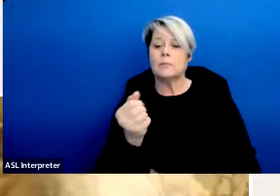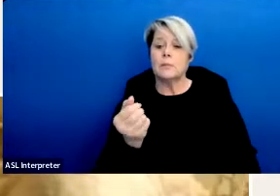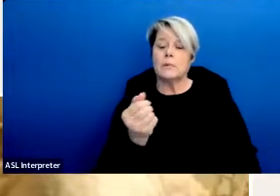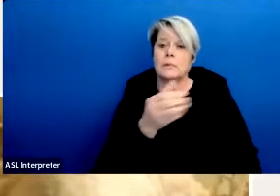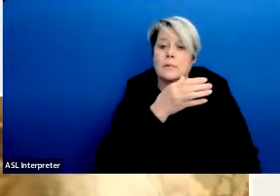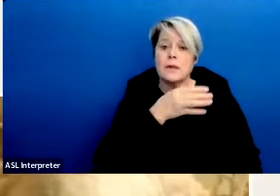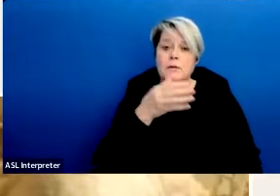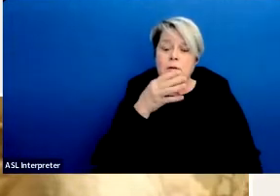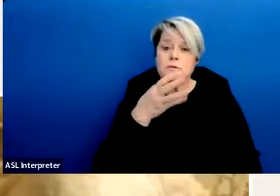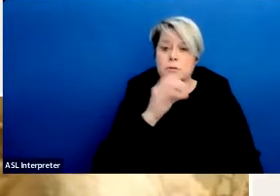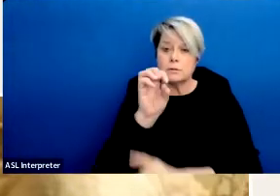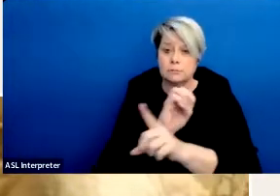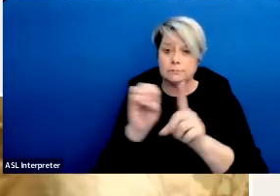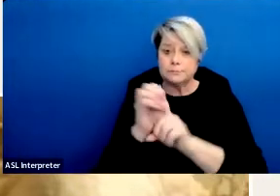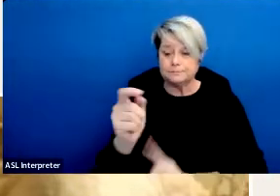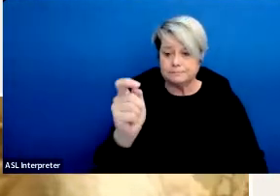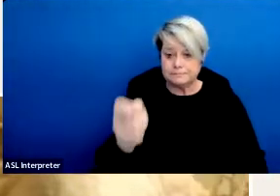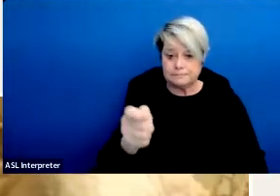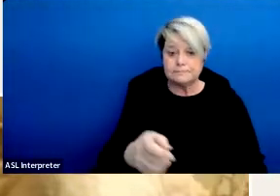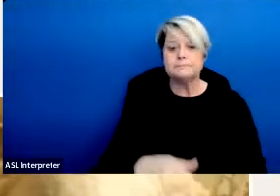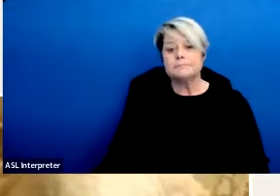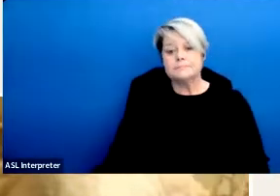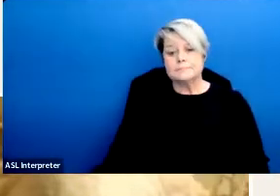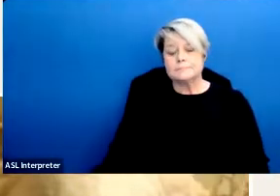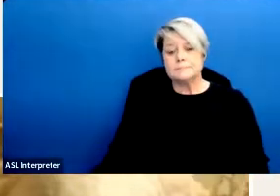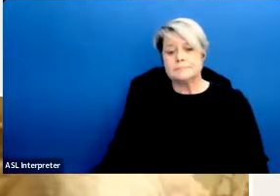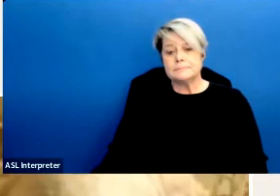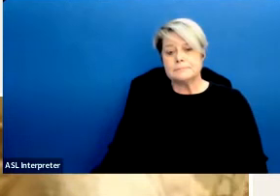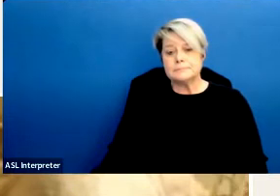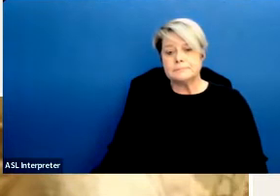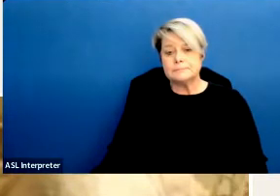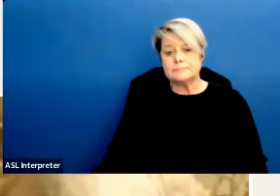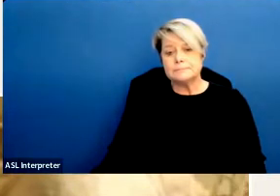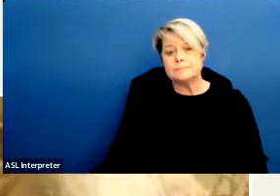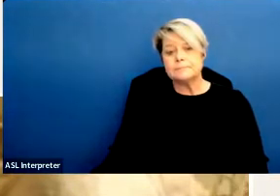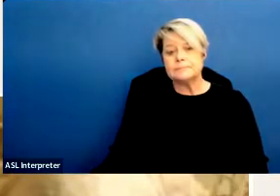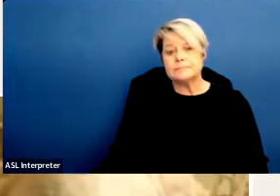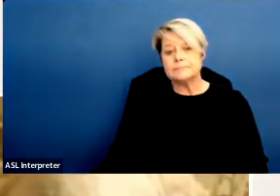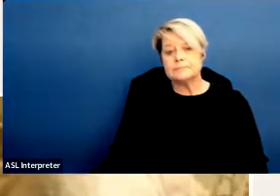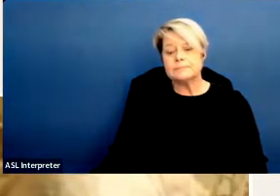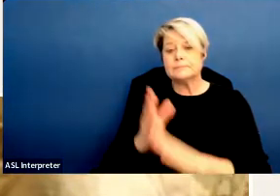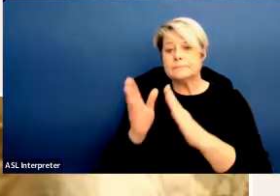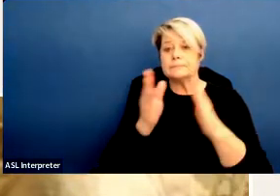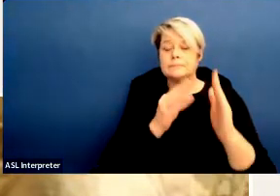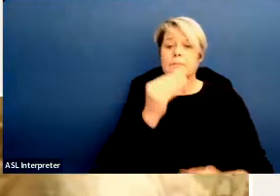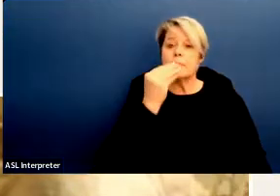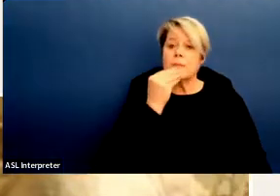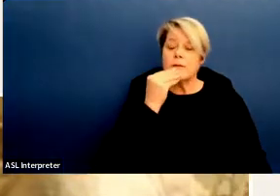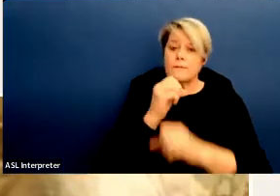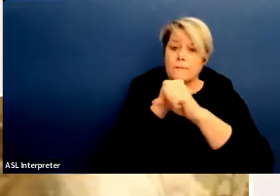is no surprise that food security. Found here closely linked to agriculture and environmental